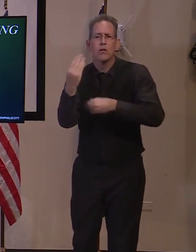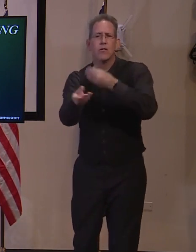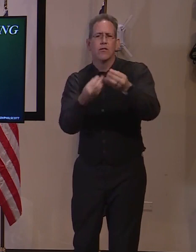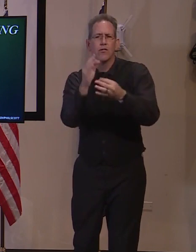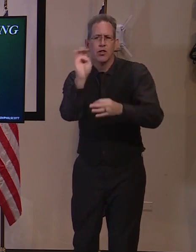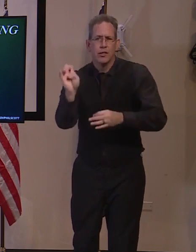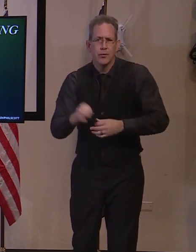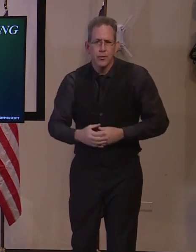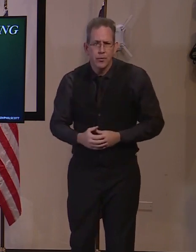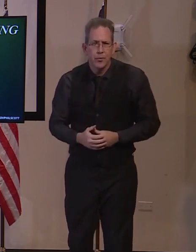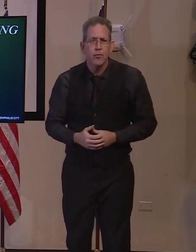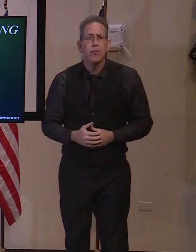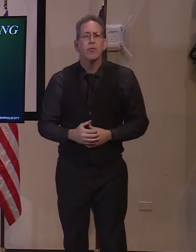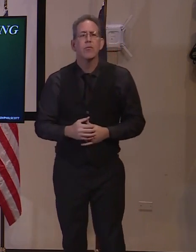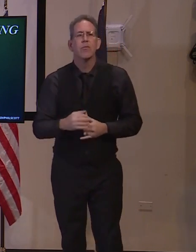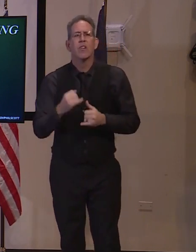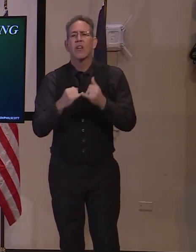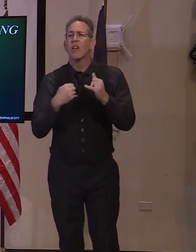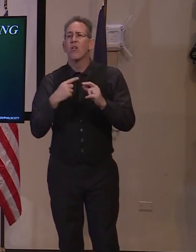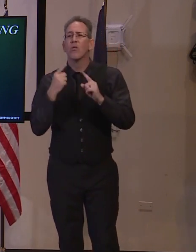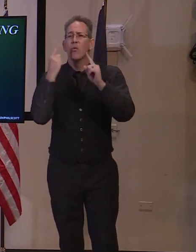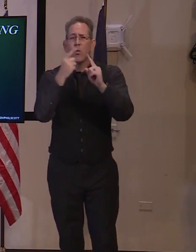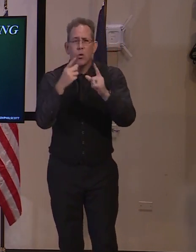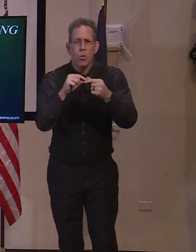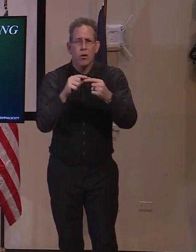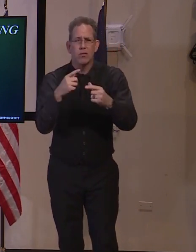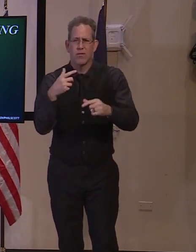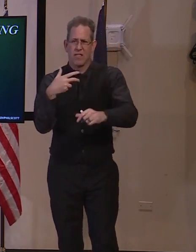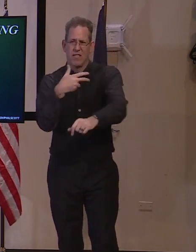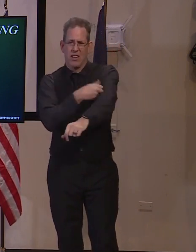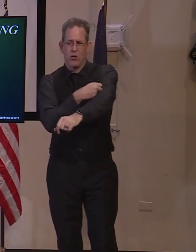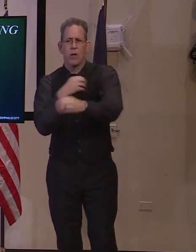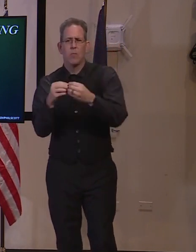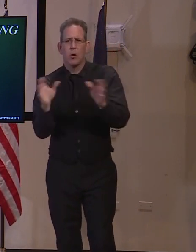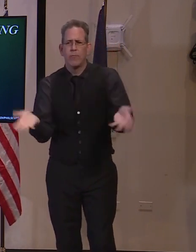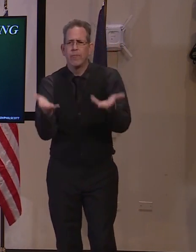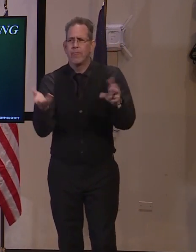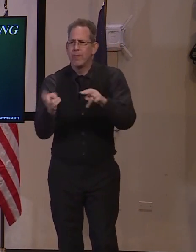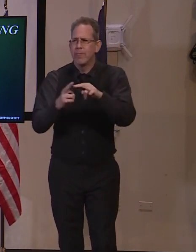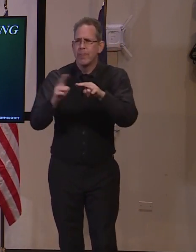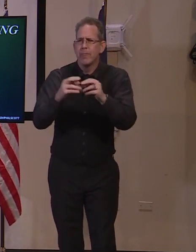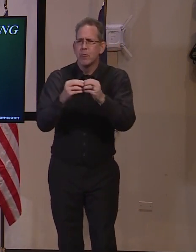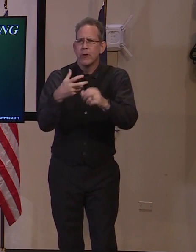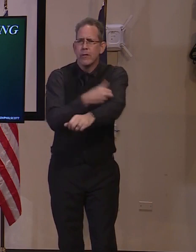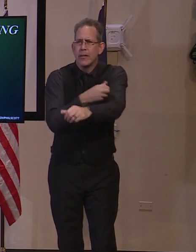the national leader for boosters we still have much more work to do. Over